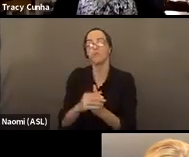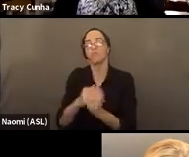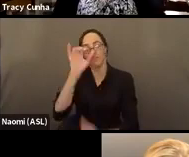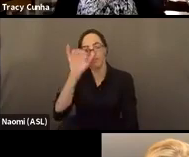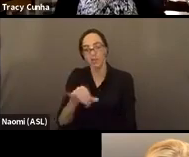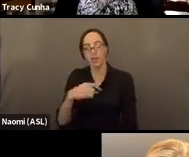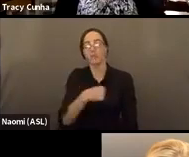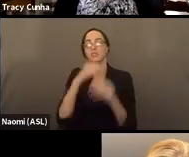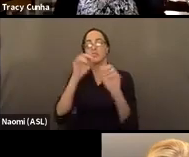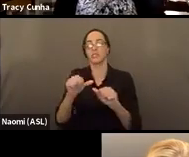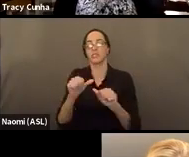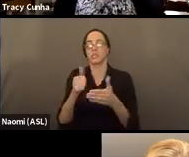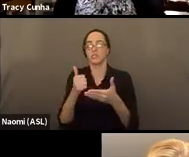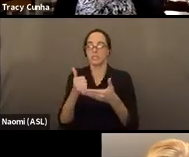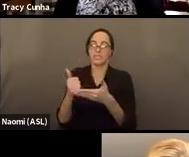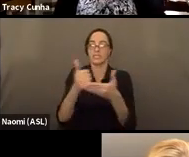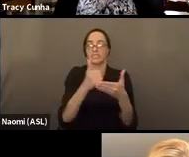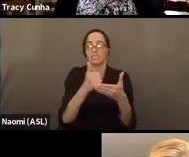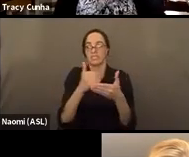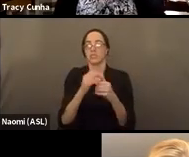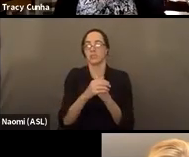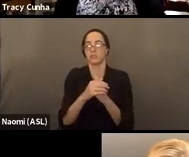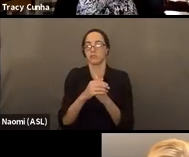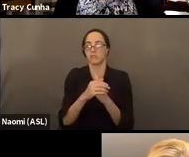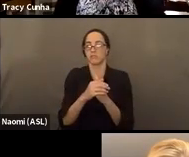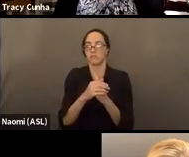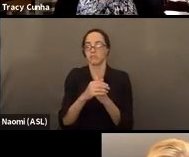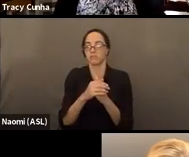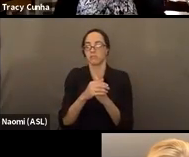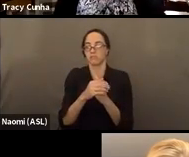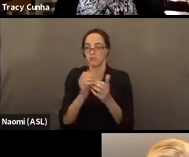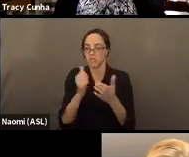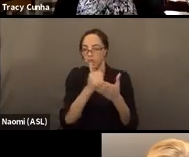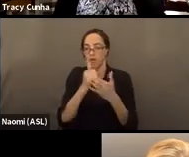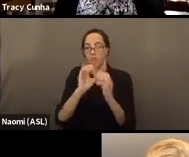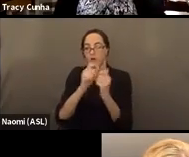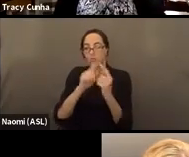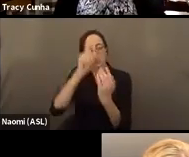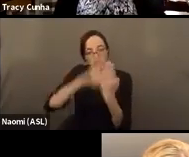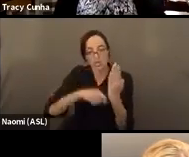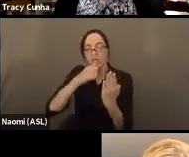because the community support all of us working together these partnerships that's what it's all